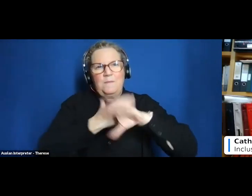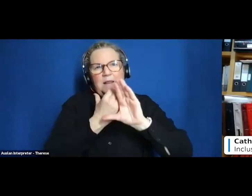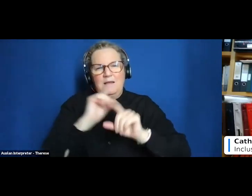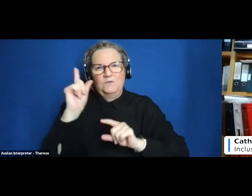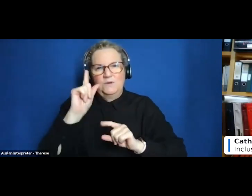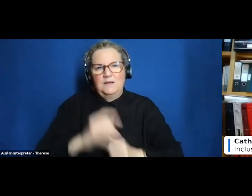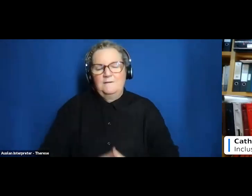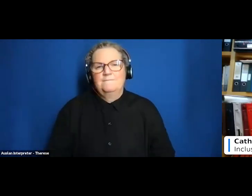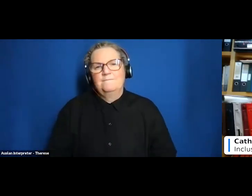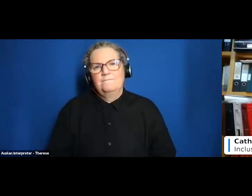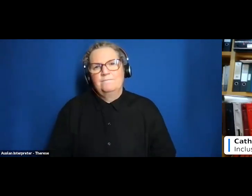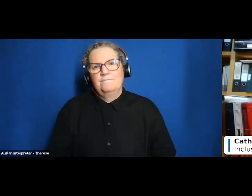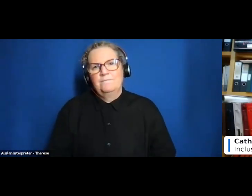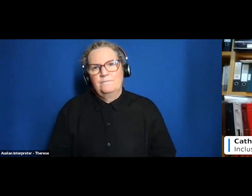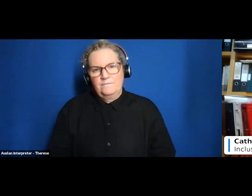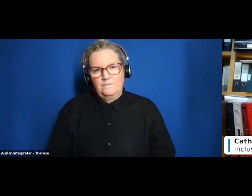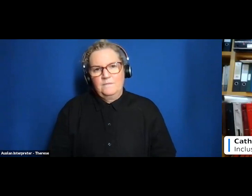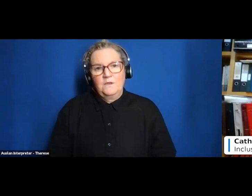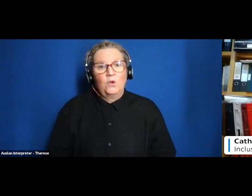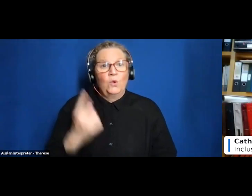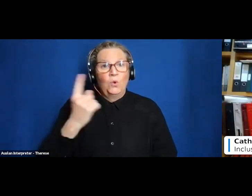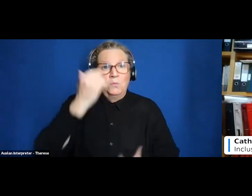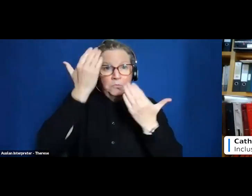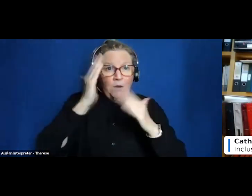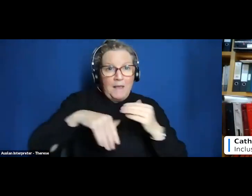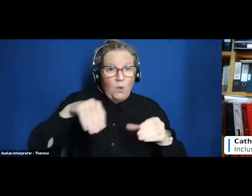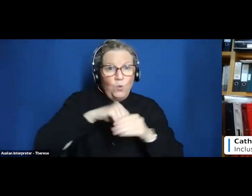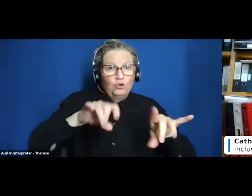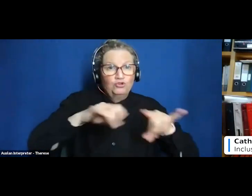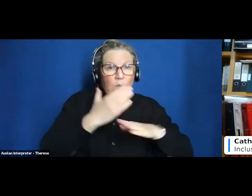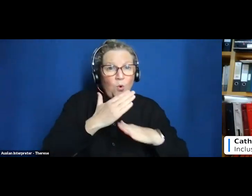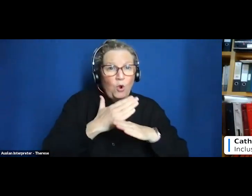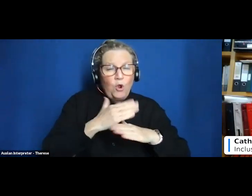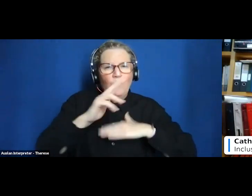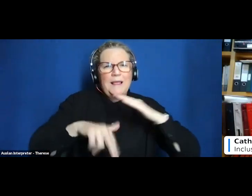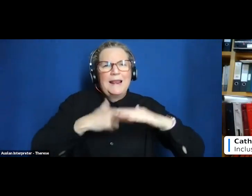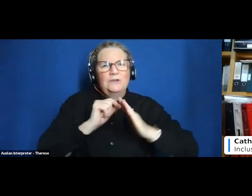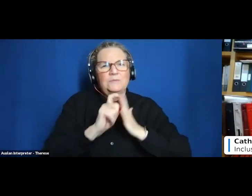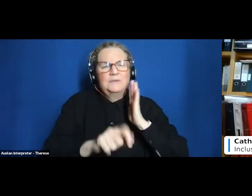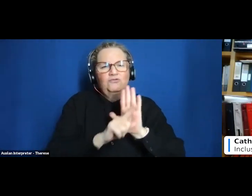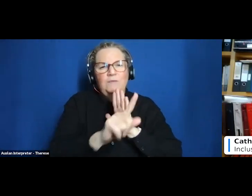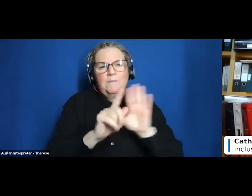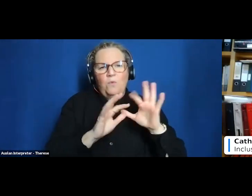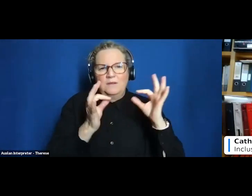And for the people who might not be familiar with the work of Inclusion Australia, we are the National disability representative organization representing